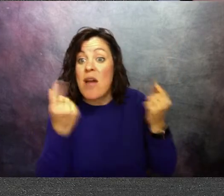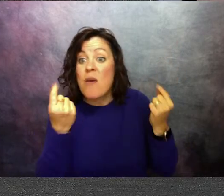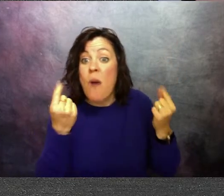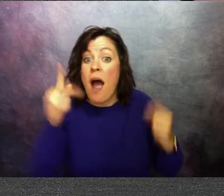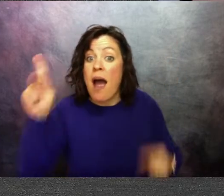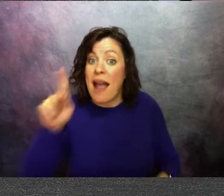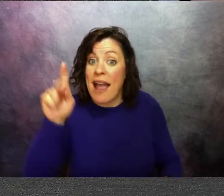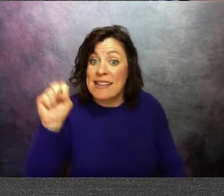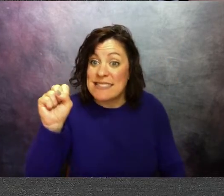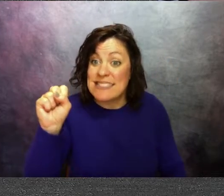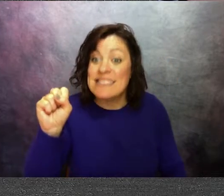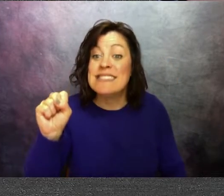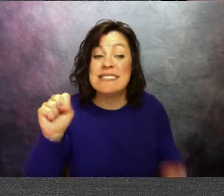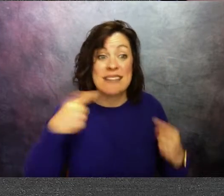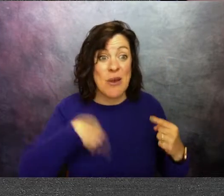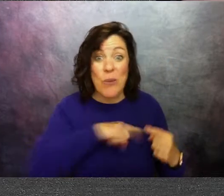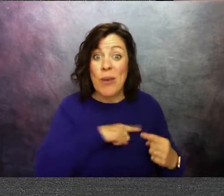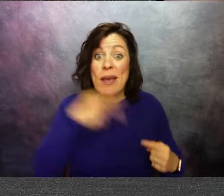Our state is way over here. Pennsylvania.